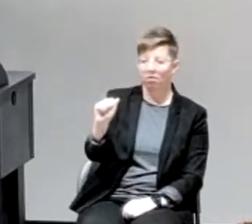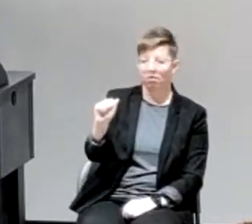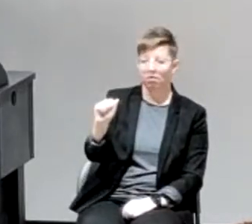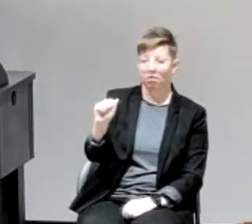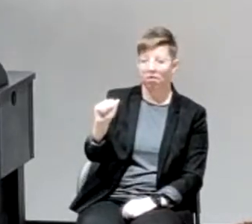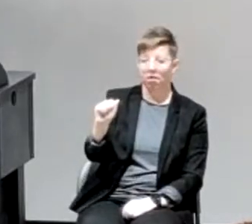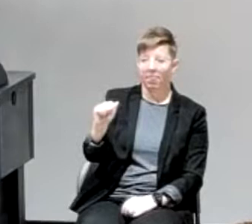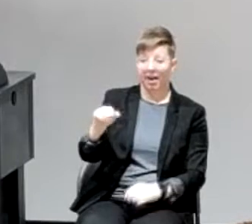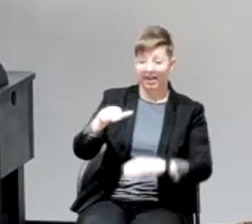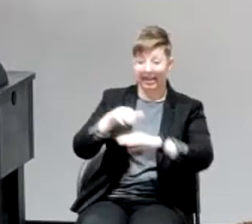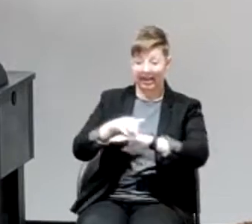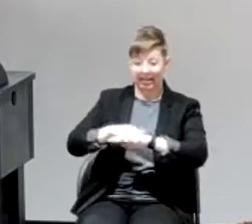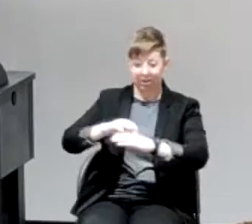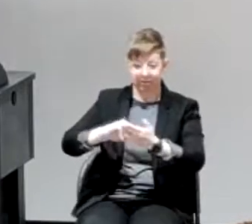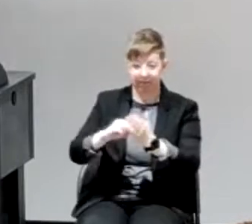a way of interacting with each other.